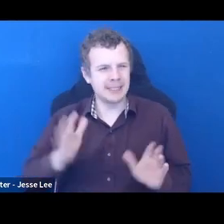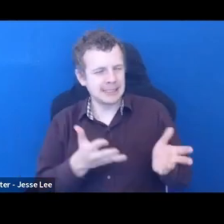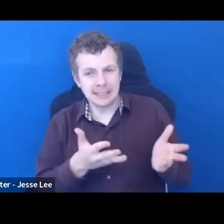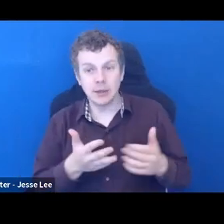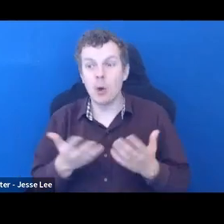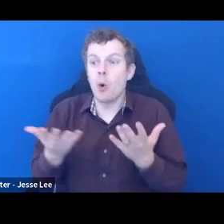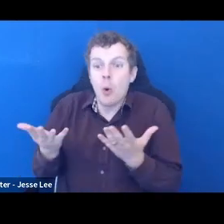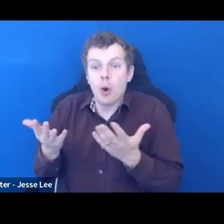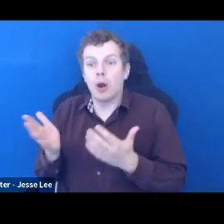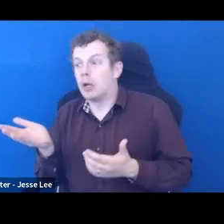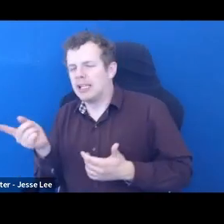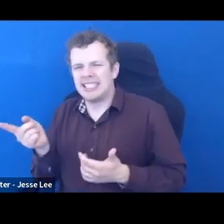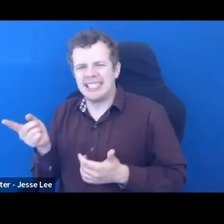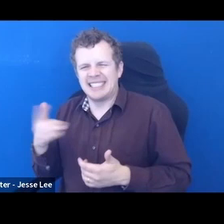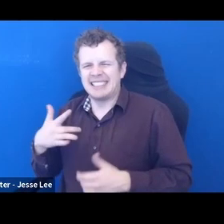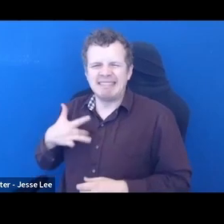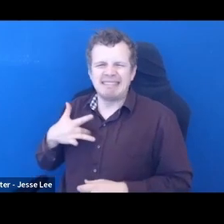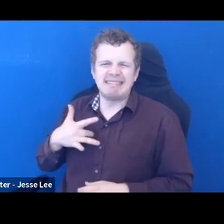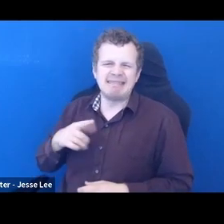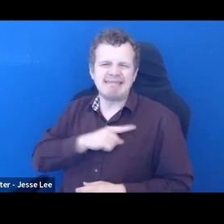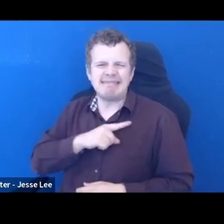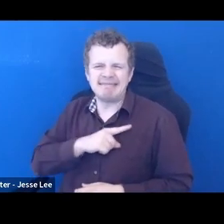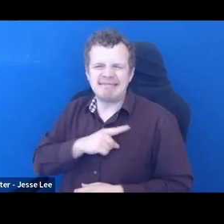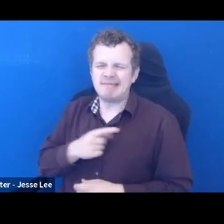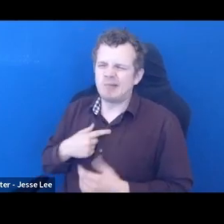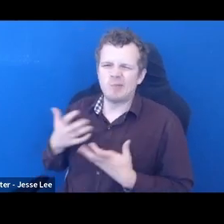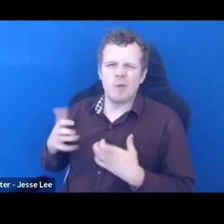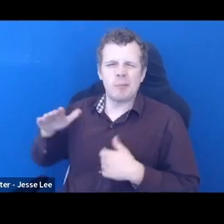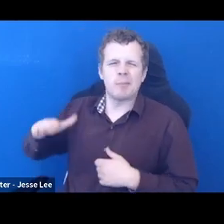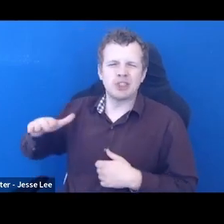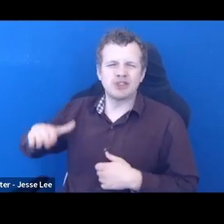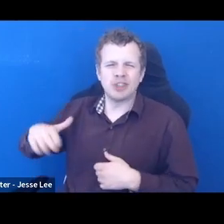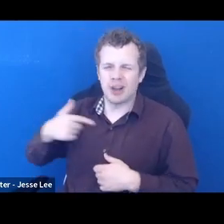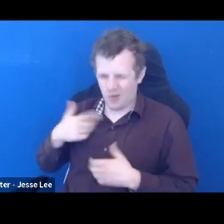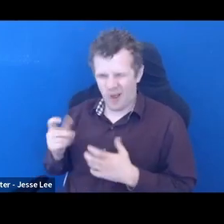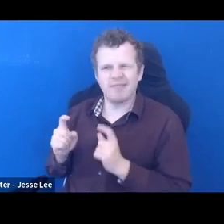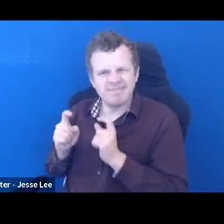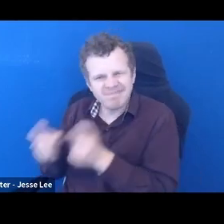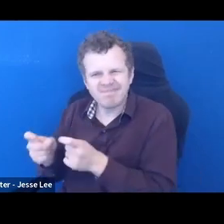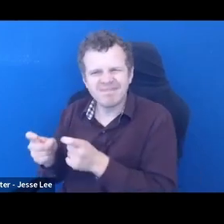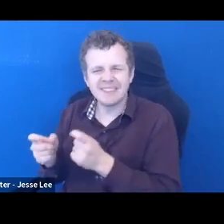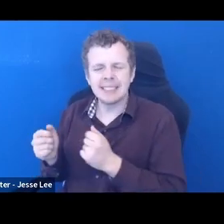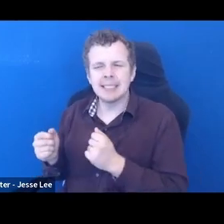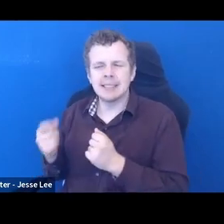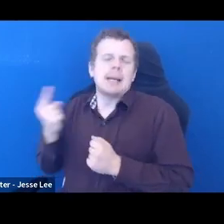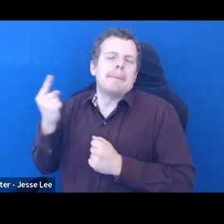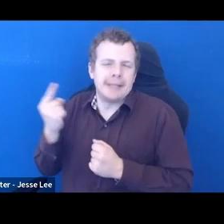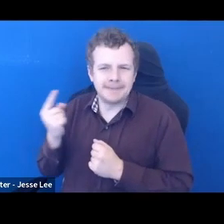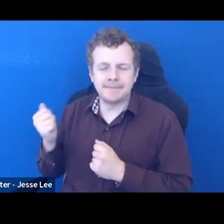I want to give my child XY and Z. And so making a decision based on that.